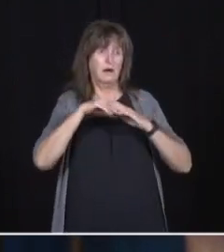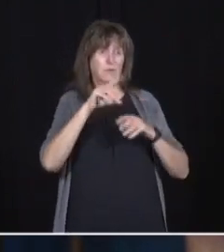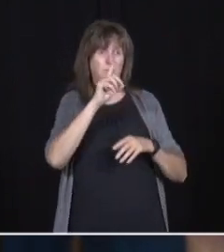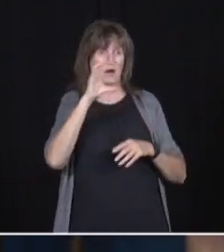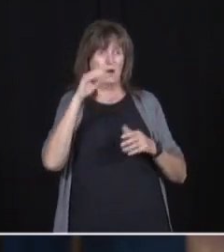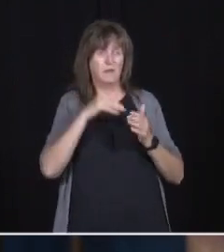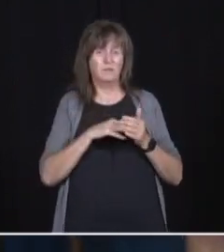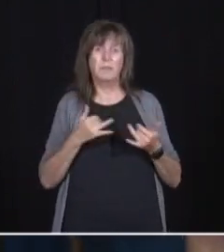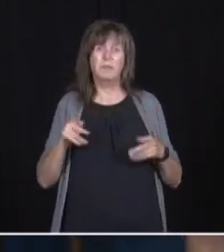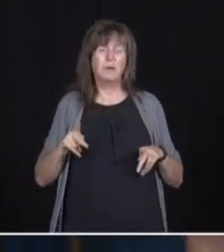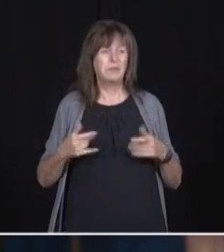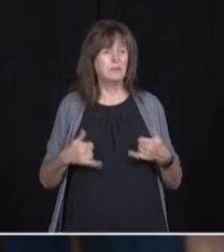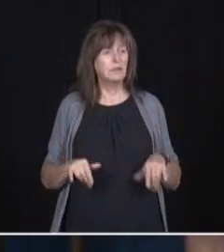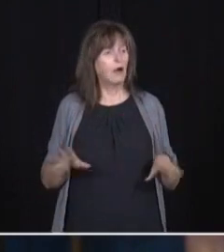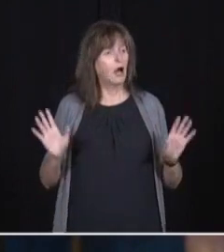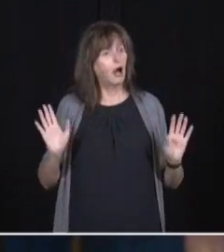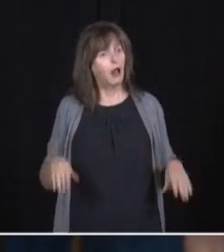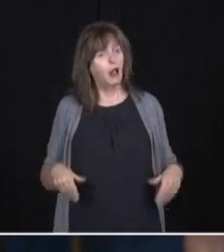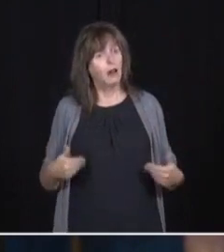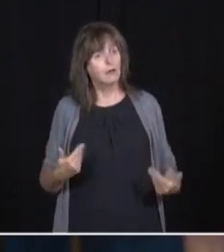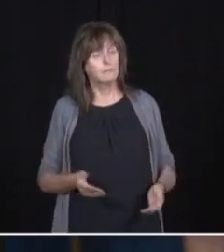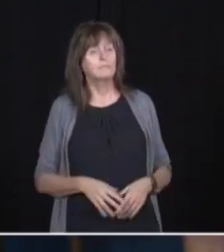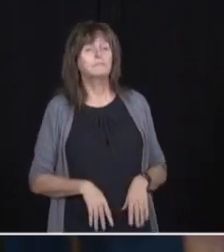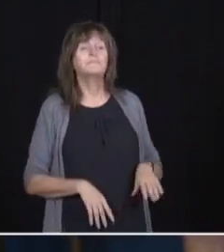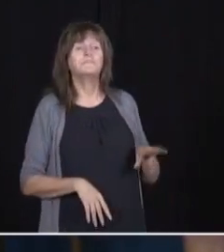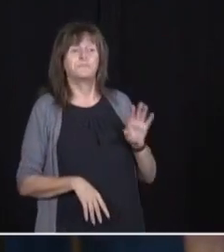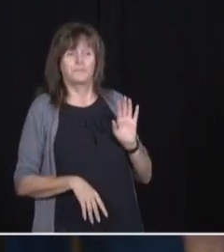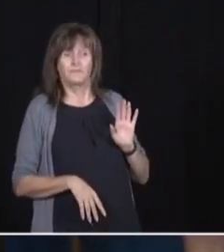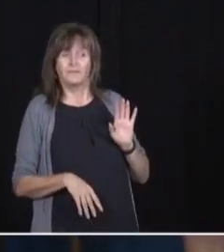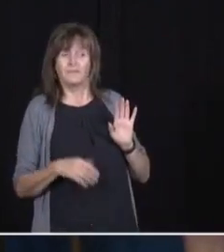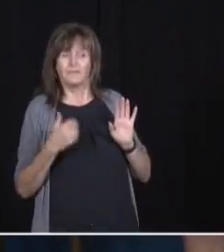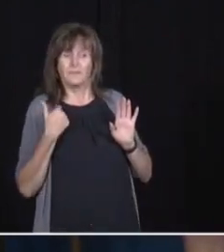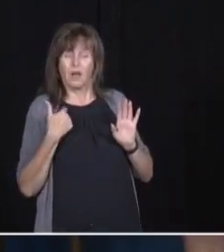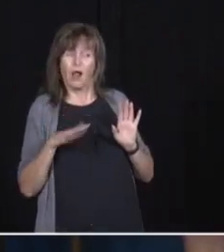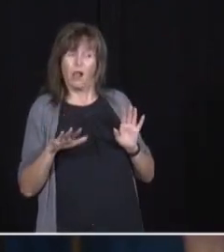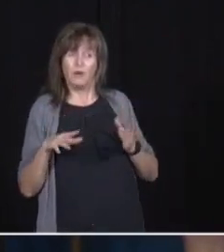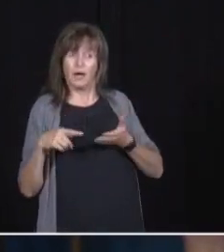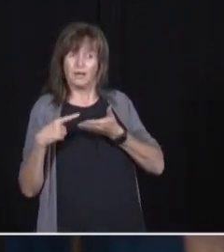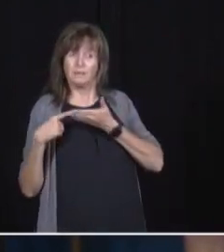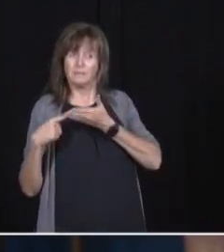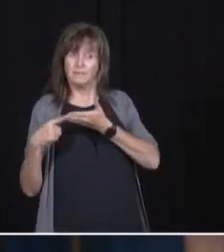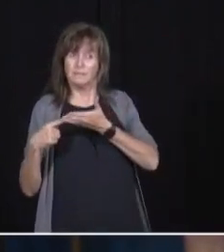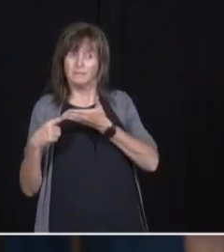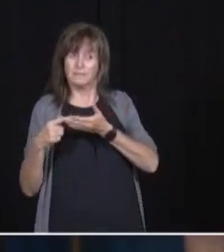First of all, when I heard this and I have had a conversation with Mayor Brown in Brampton this morning.